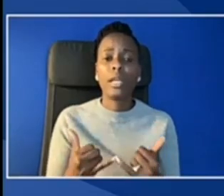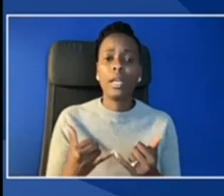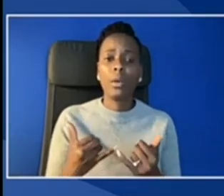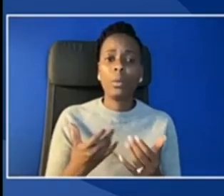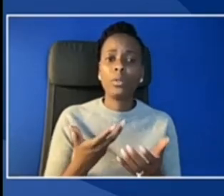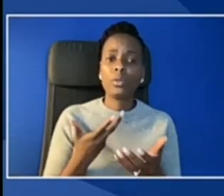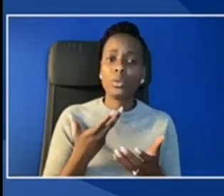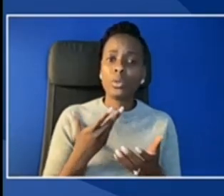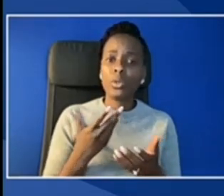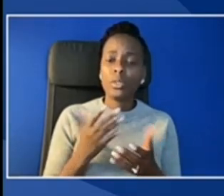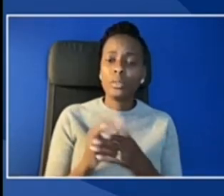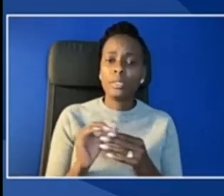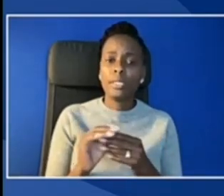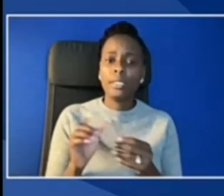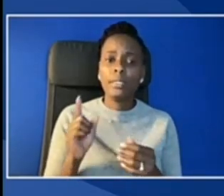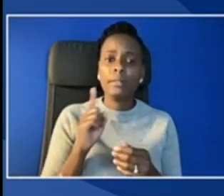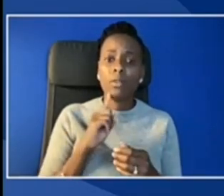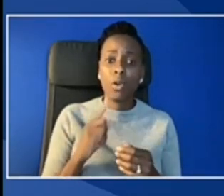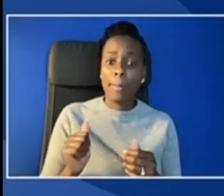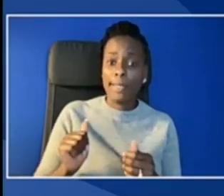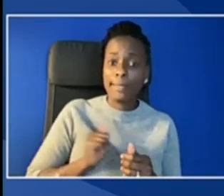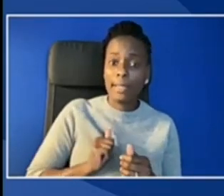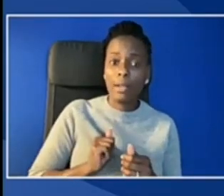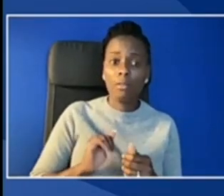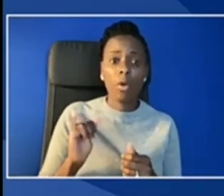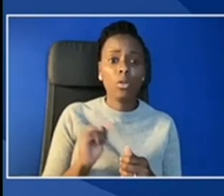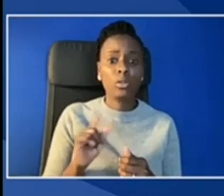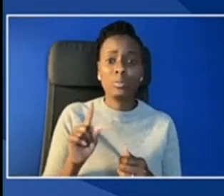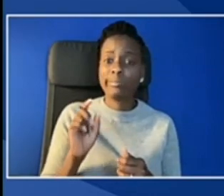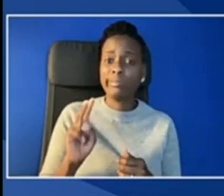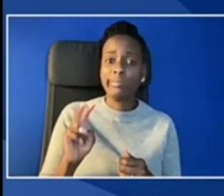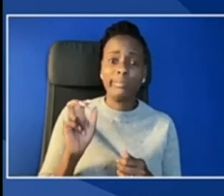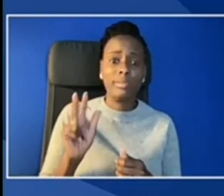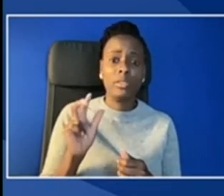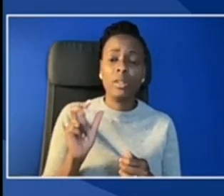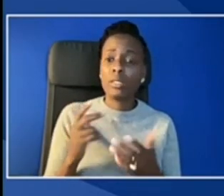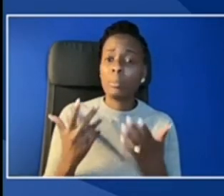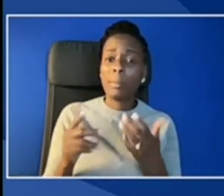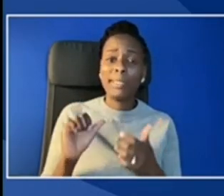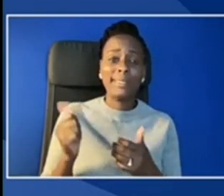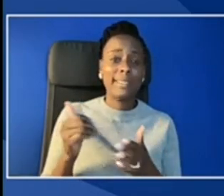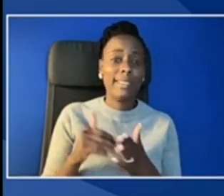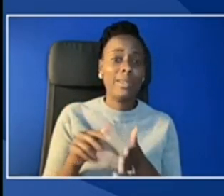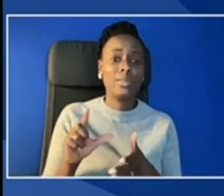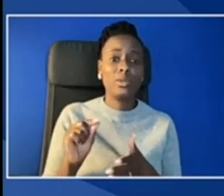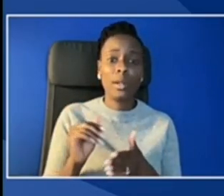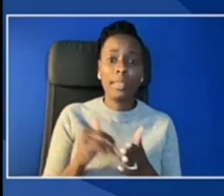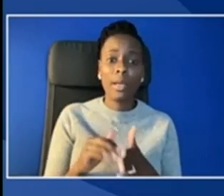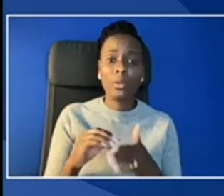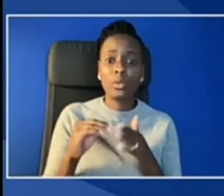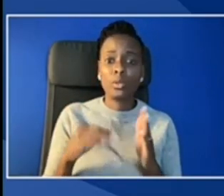not just myself, but also hundreds, if not tens of thousands of students at University of Phoenix who have probably